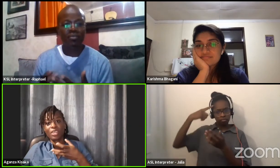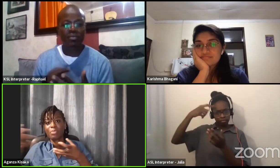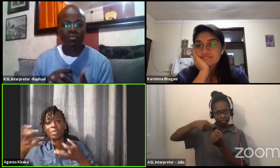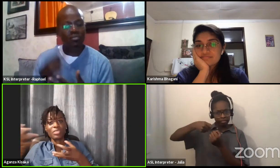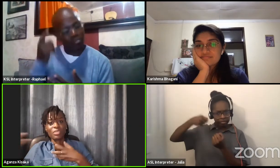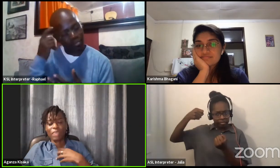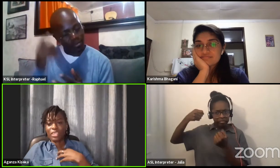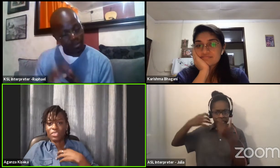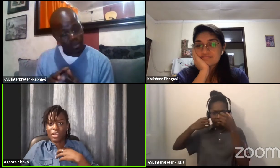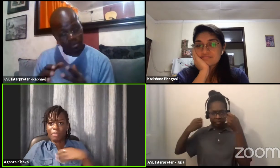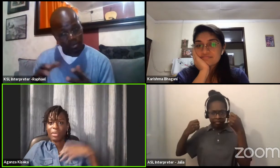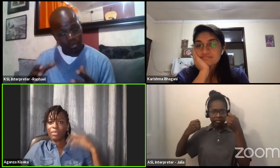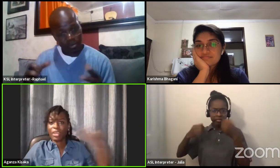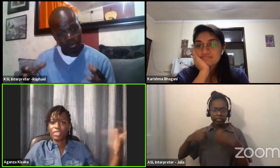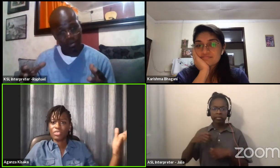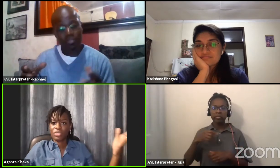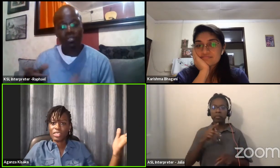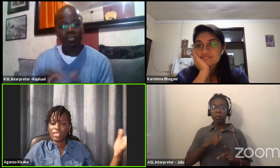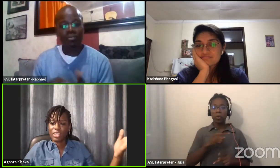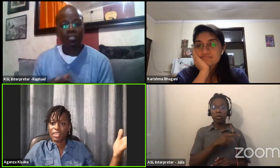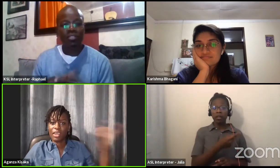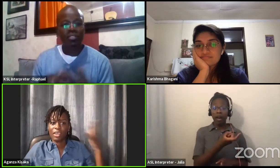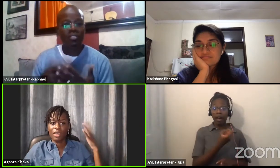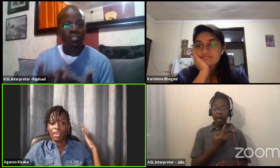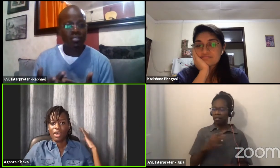And people said, why did you come back? Why didn't you just stay there?